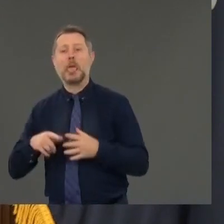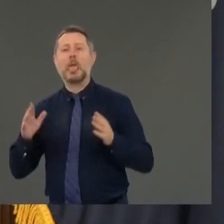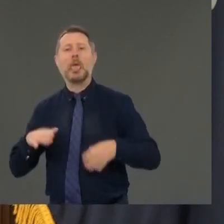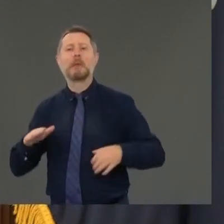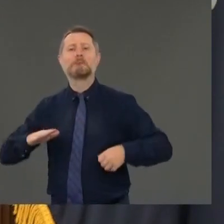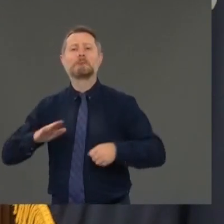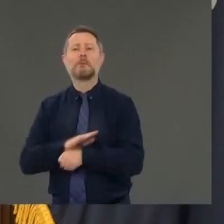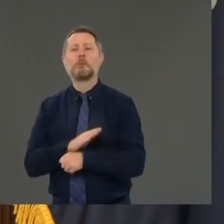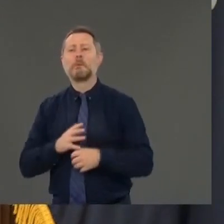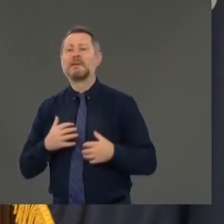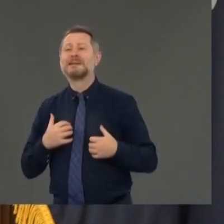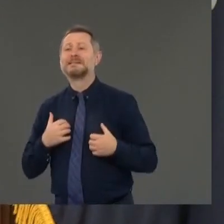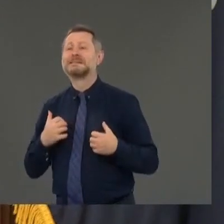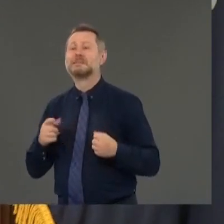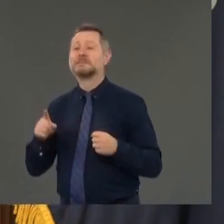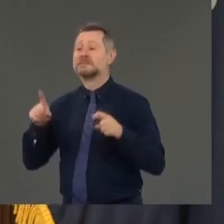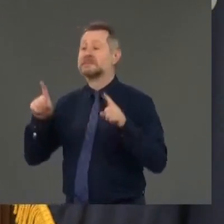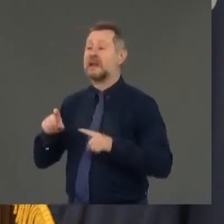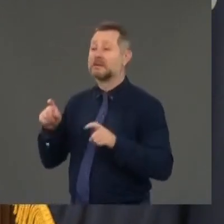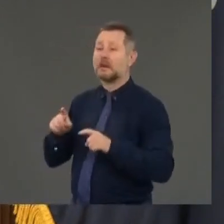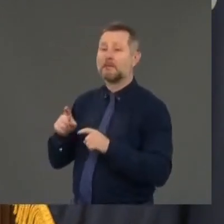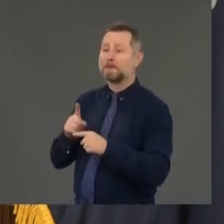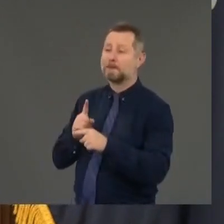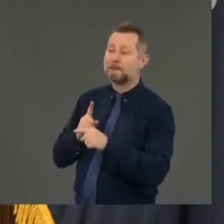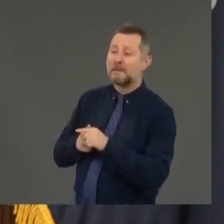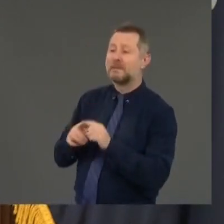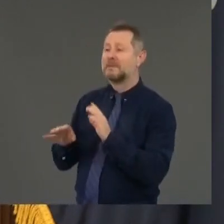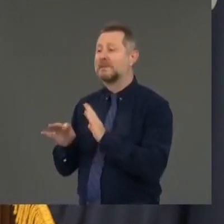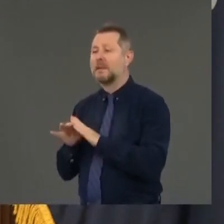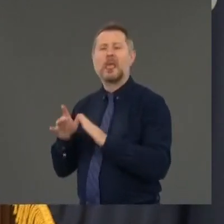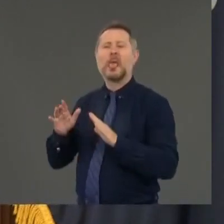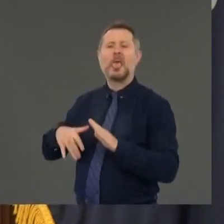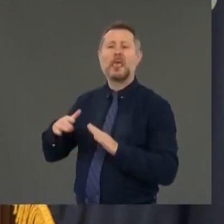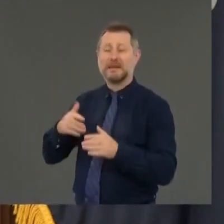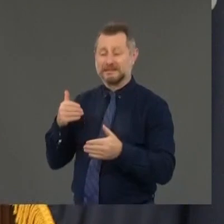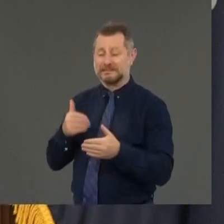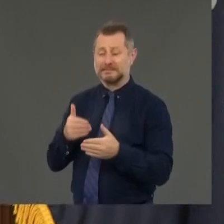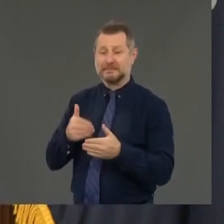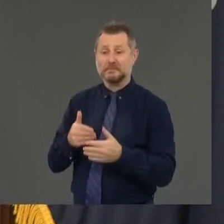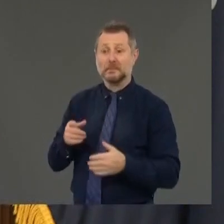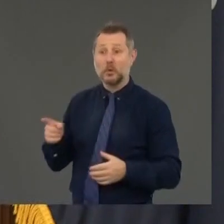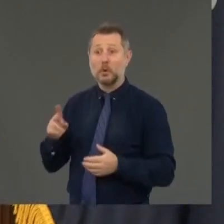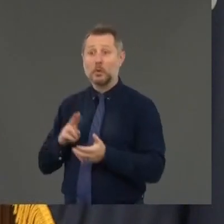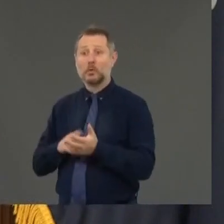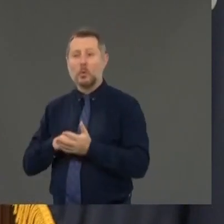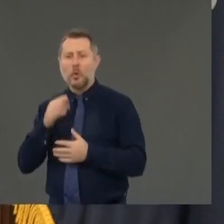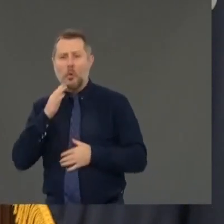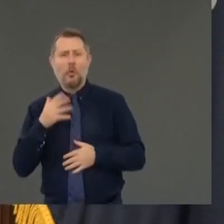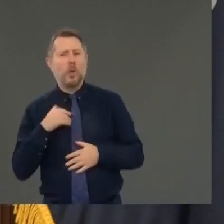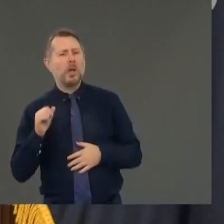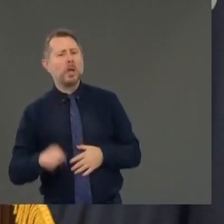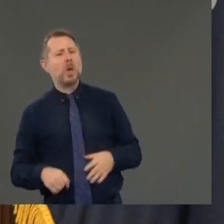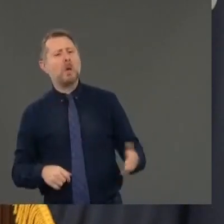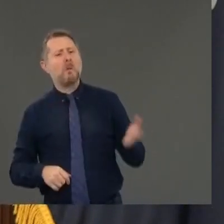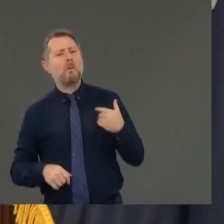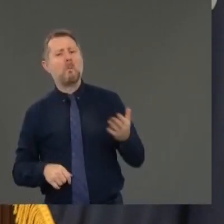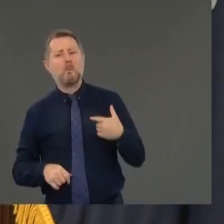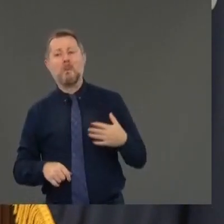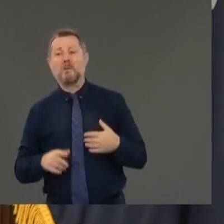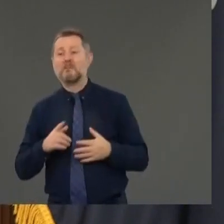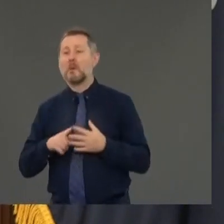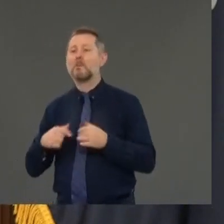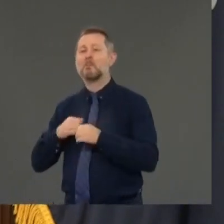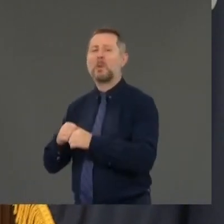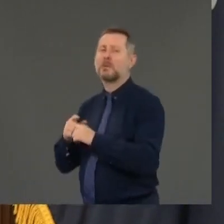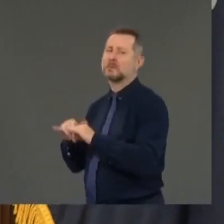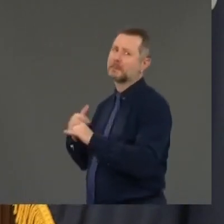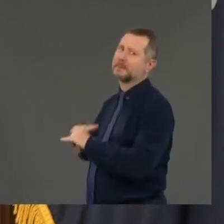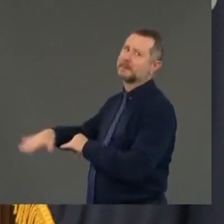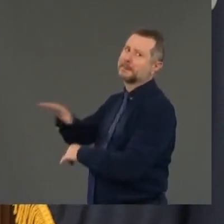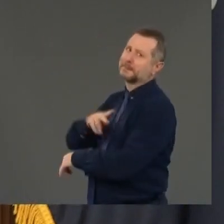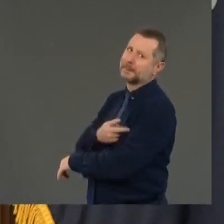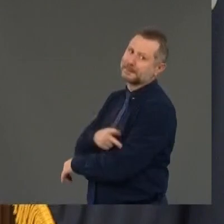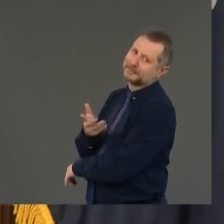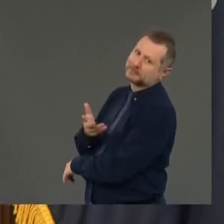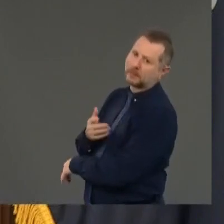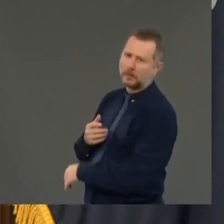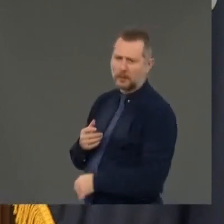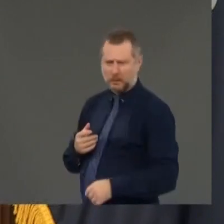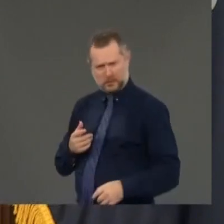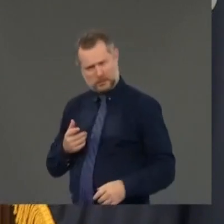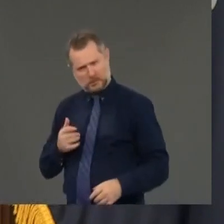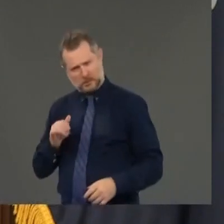THEY JUST HAVEN'T TESTED THE